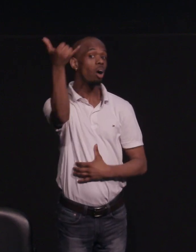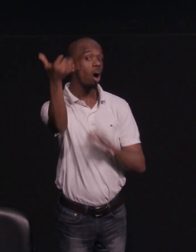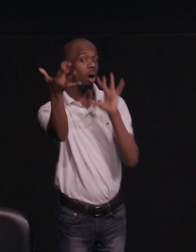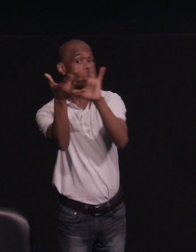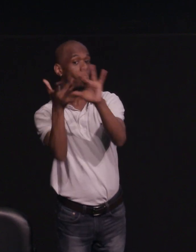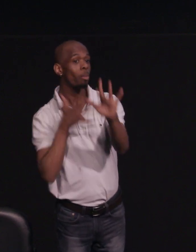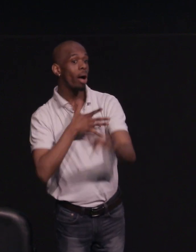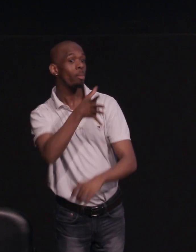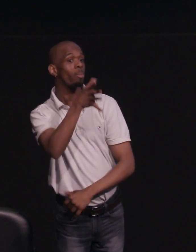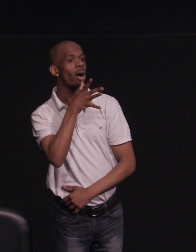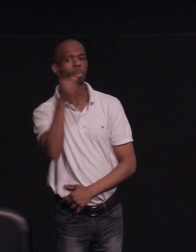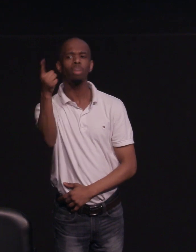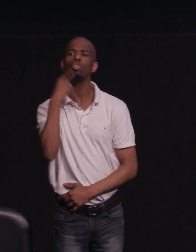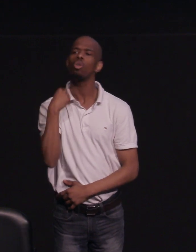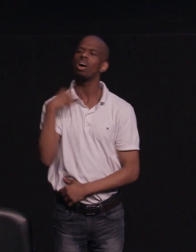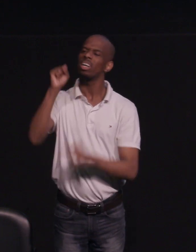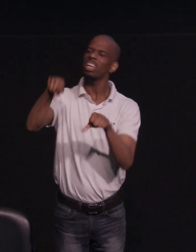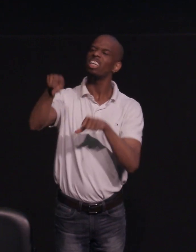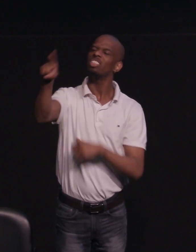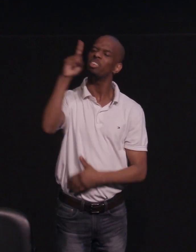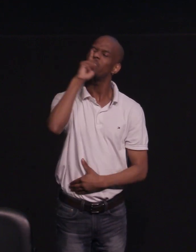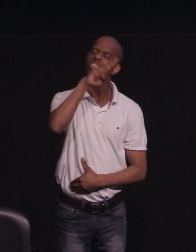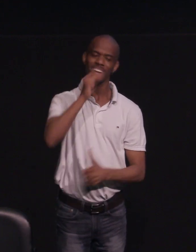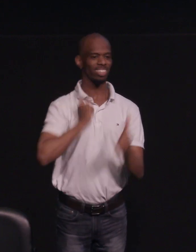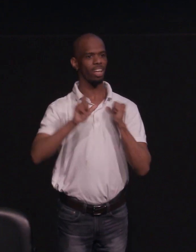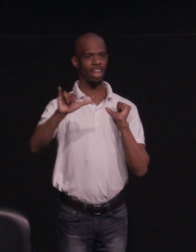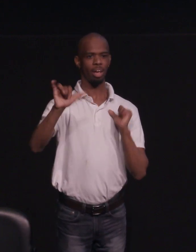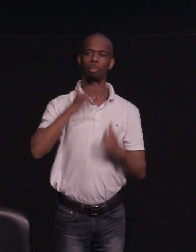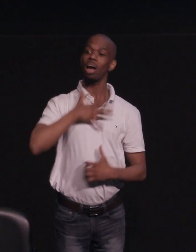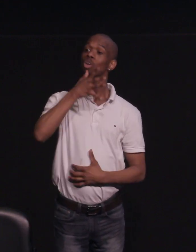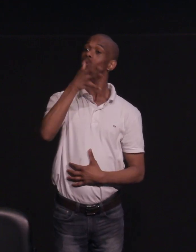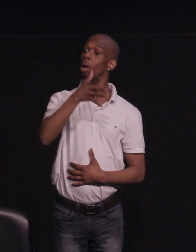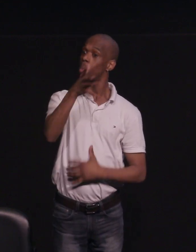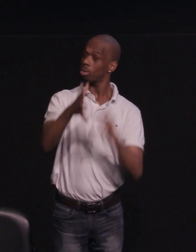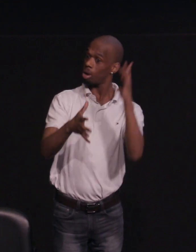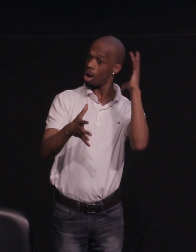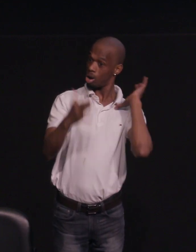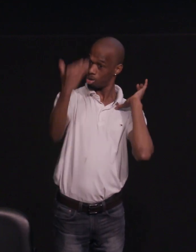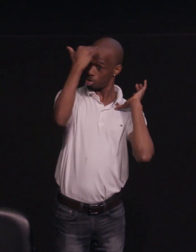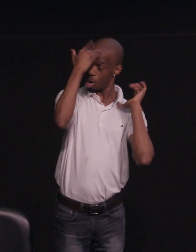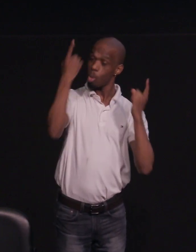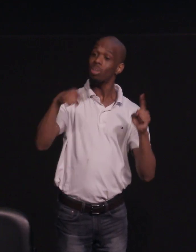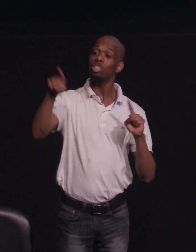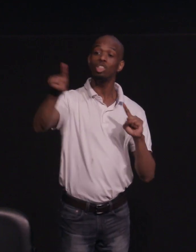my grandmother, you know, as she was at the stove cooking and singing.